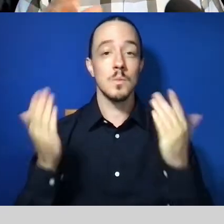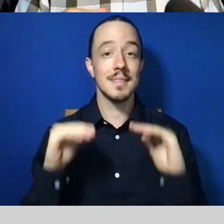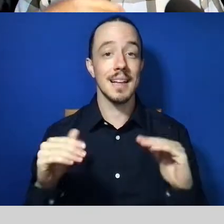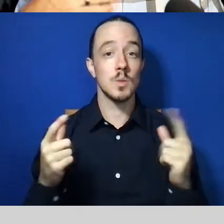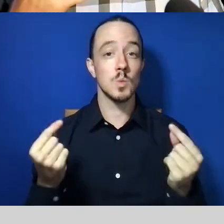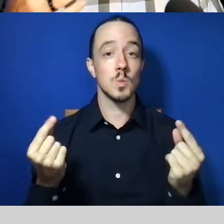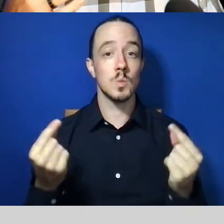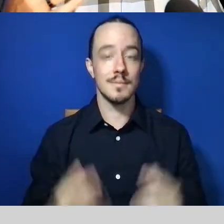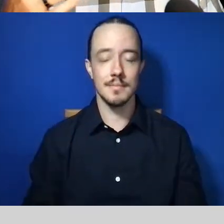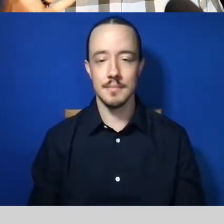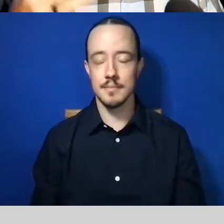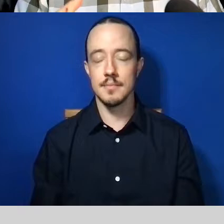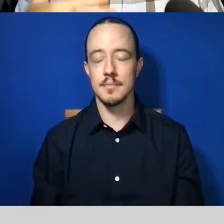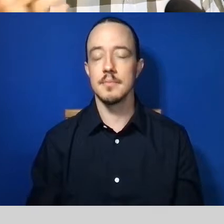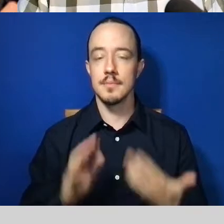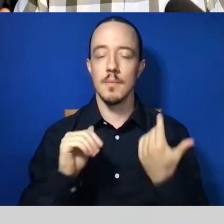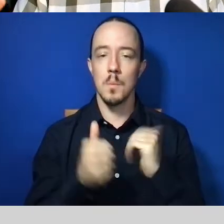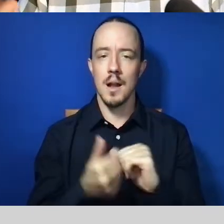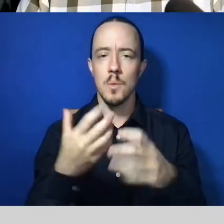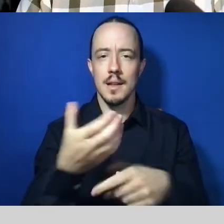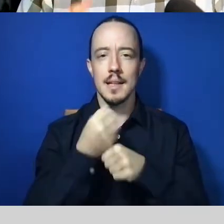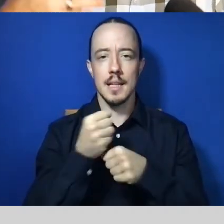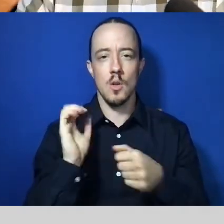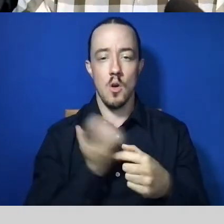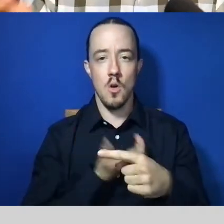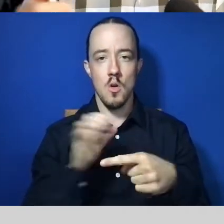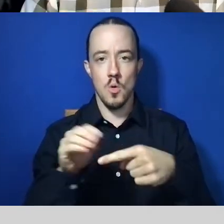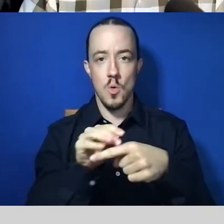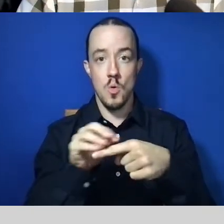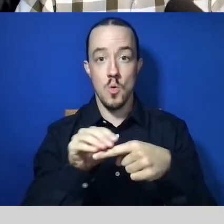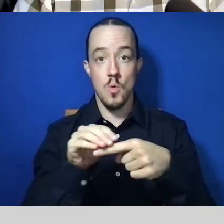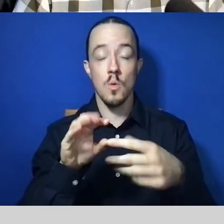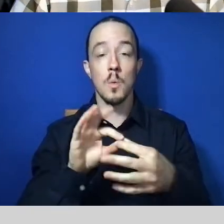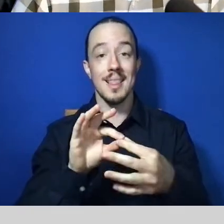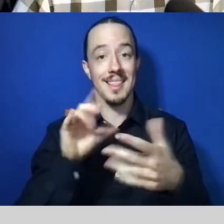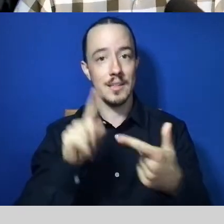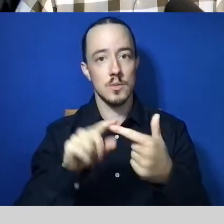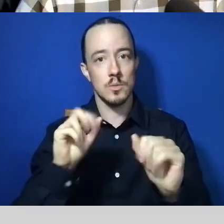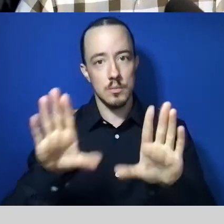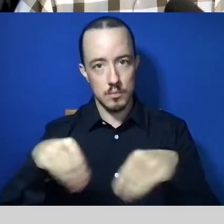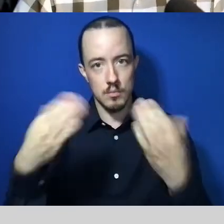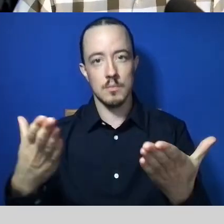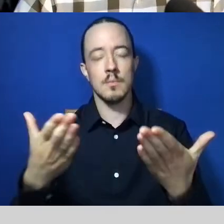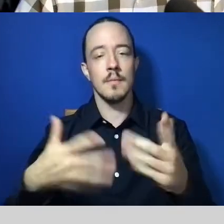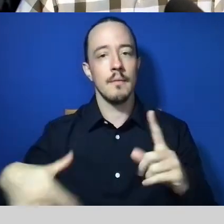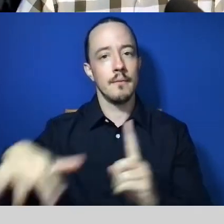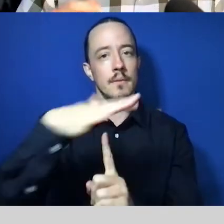how do we get our code released into production and into all the various moving parts that make up